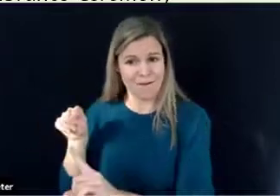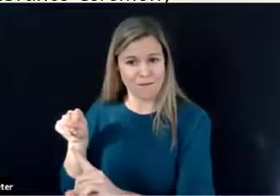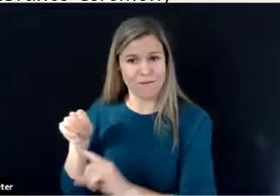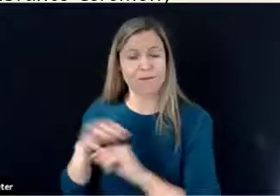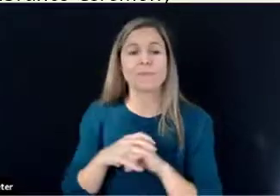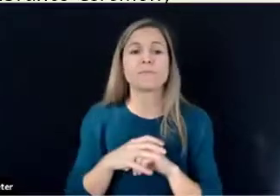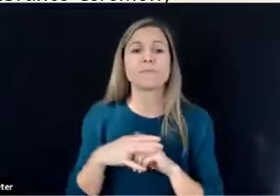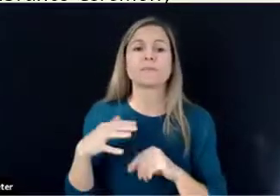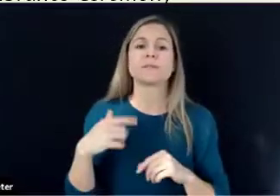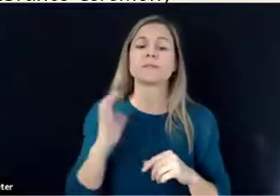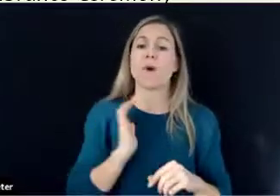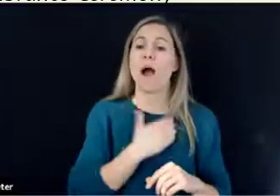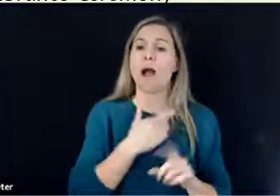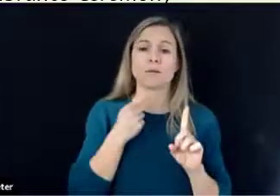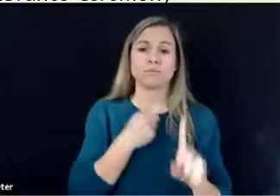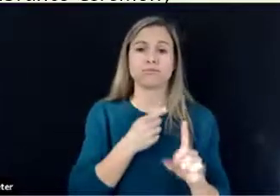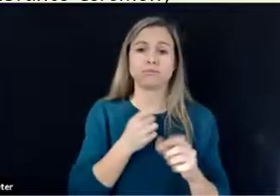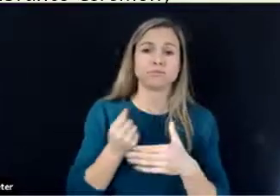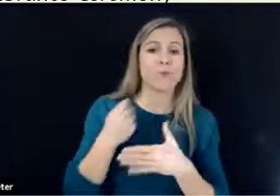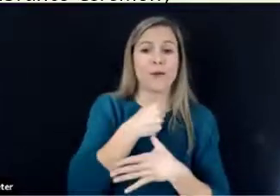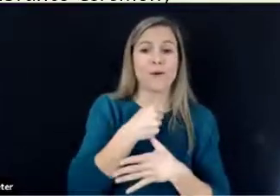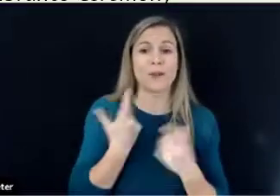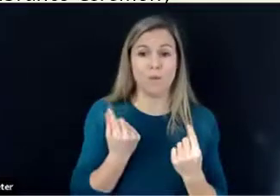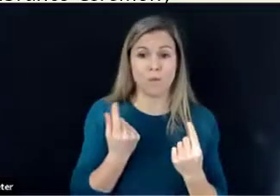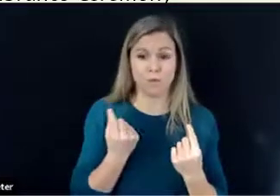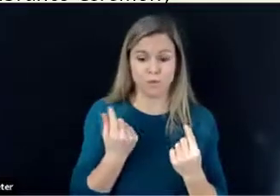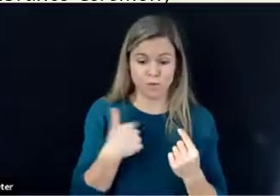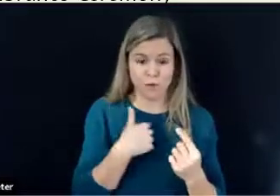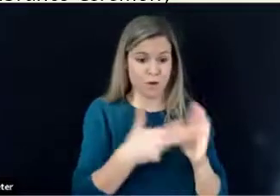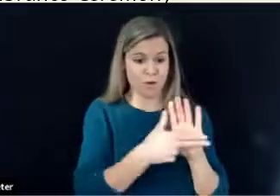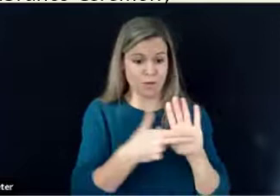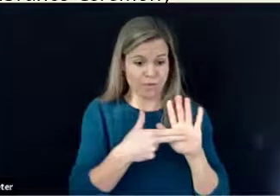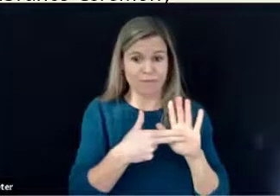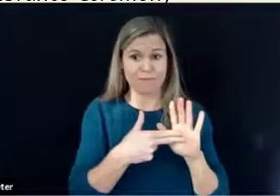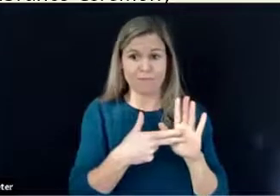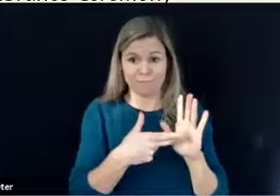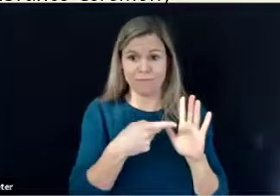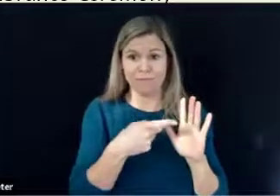is to continue to find those patients and provide opportunities for them to connect